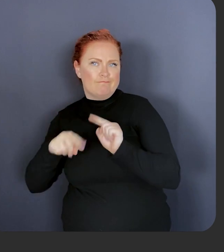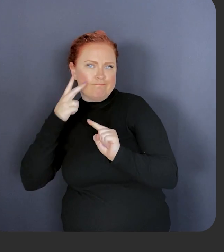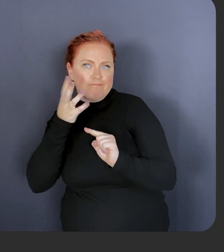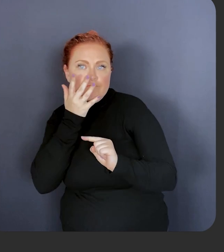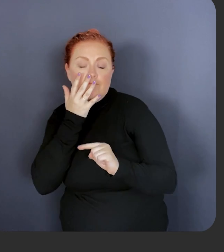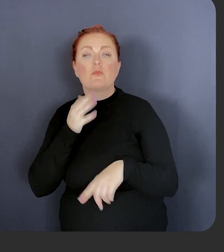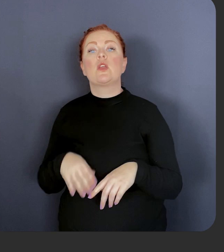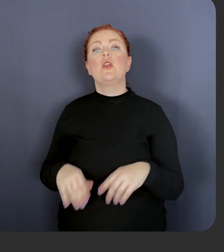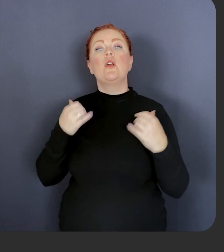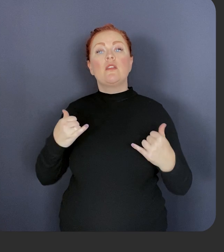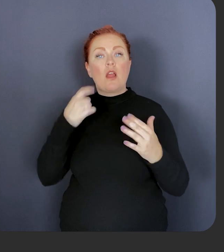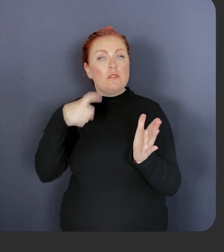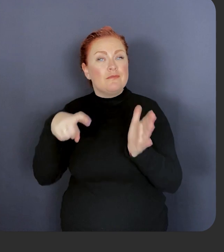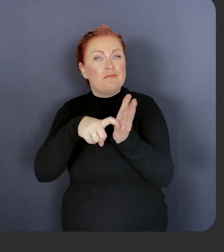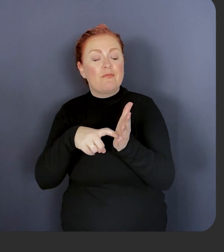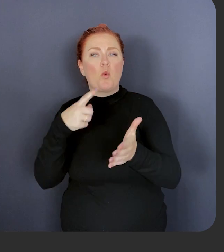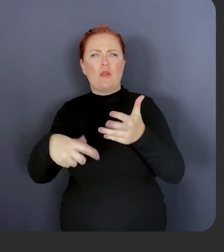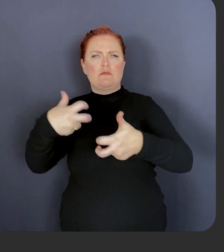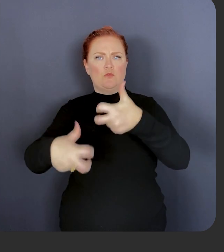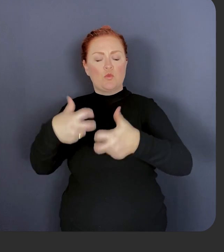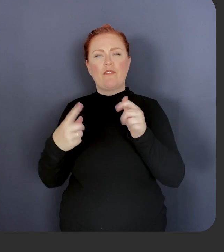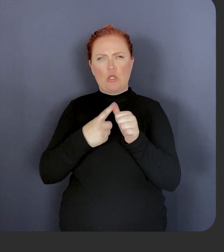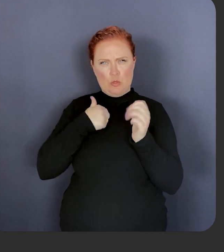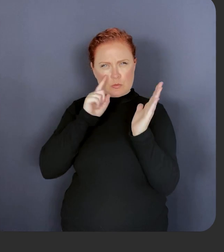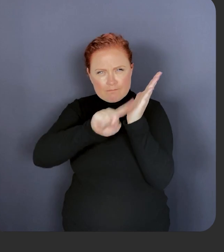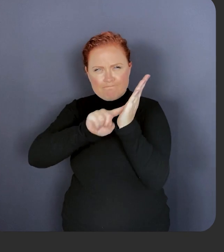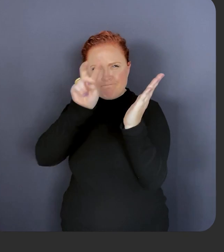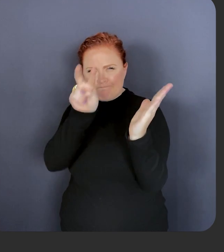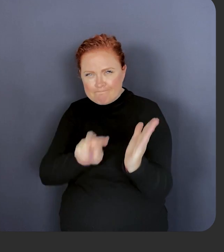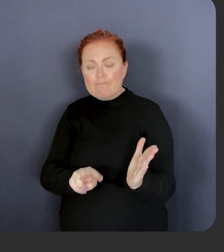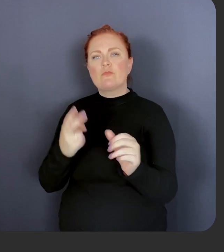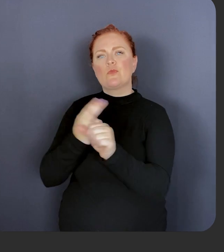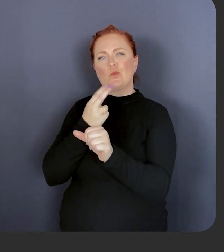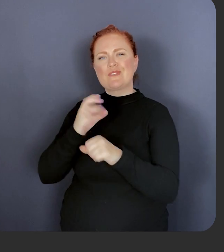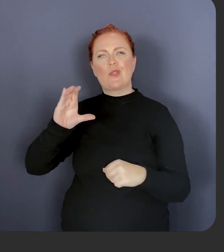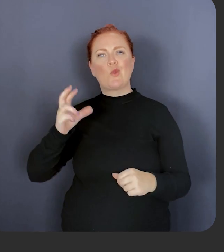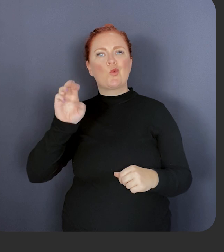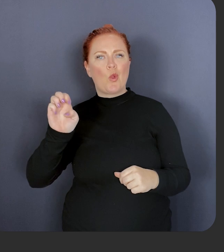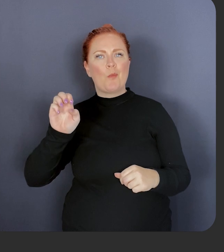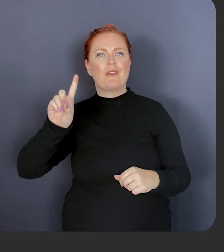So for this, we're going to identify the issue by inspecting the page with the little Chrome DevTools Inspector.